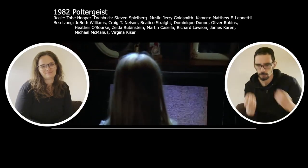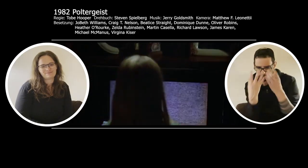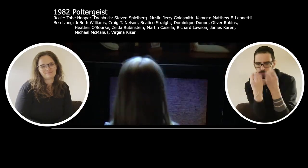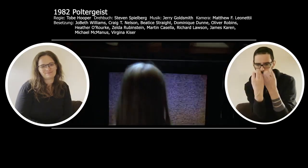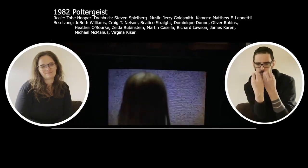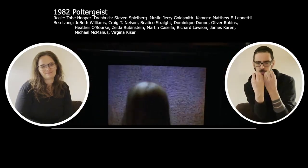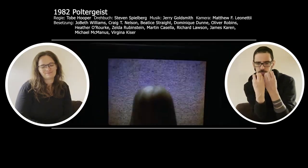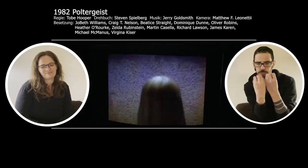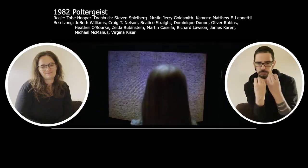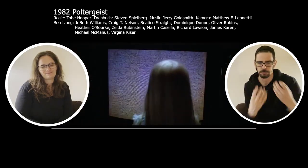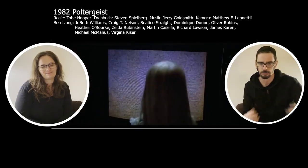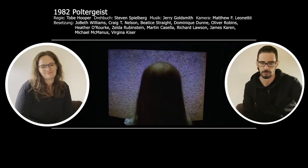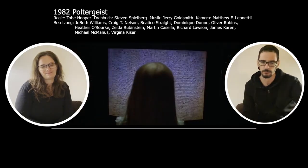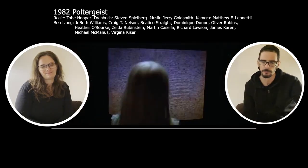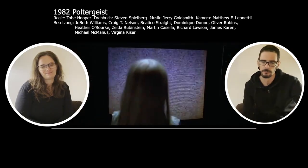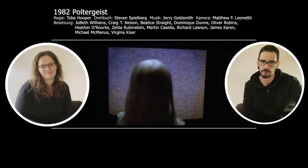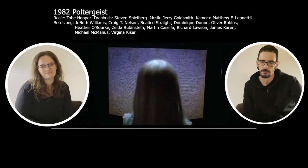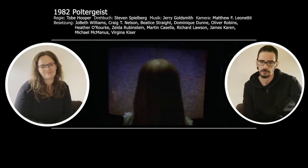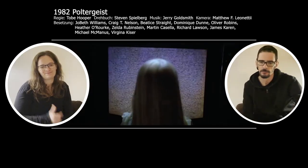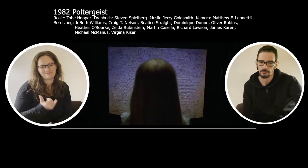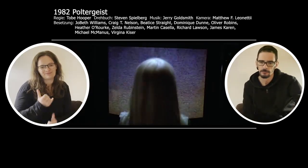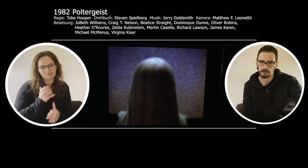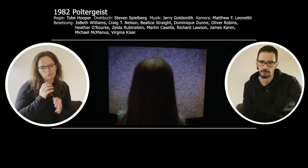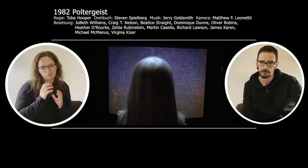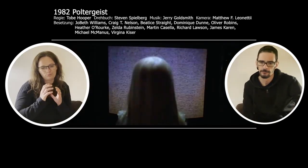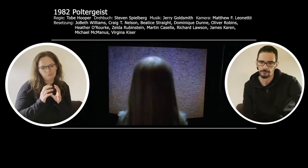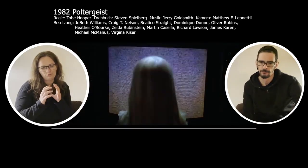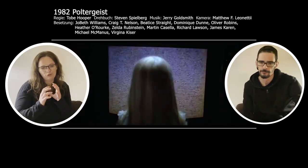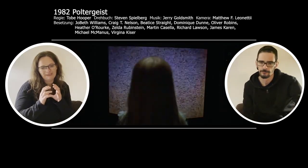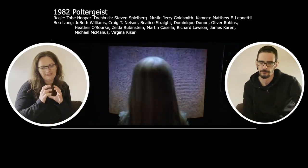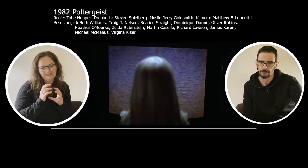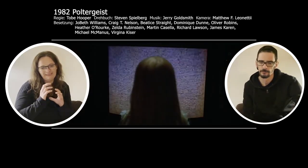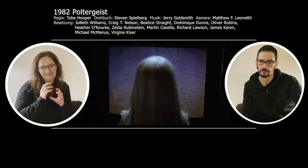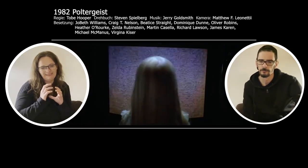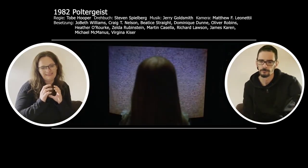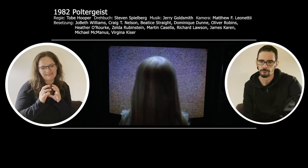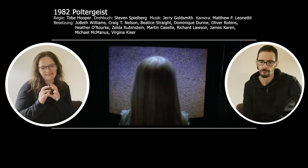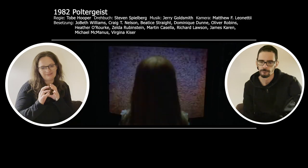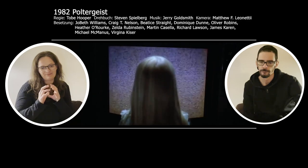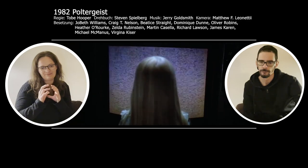The image noise is really strong here. Now intensive communication is required.